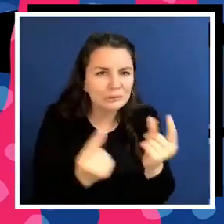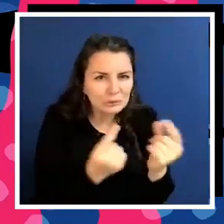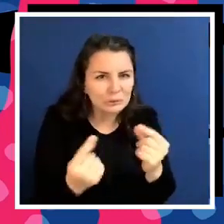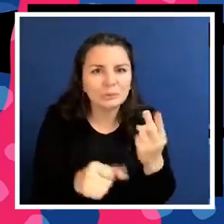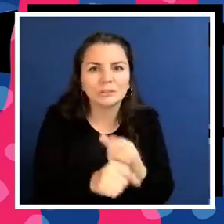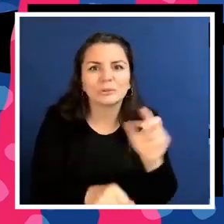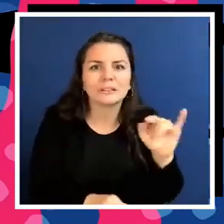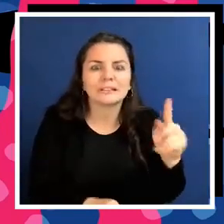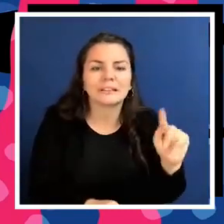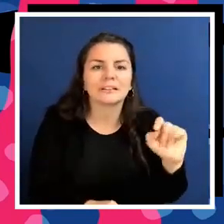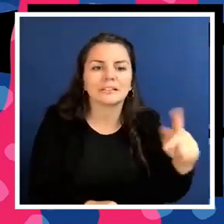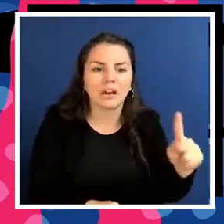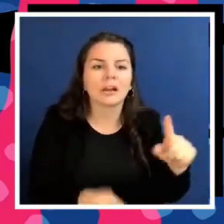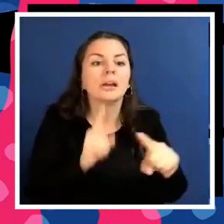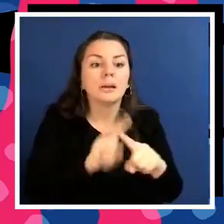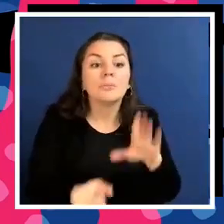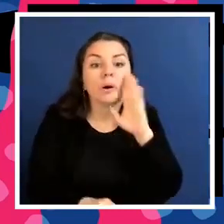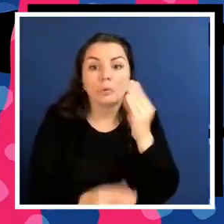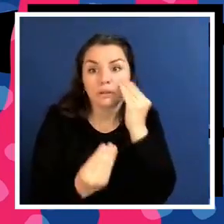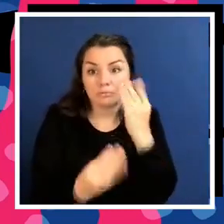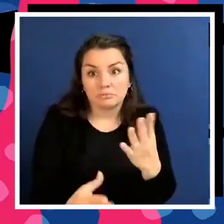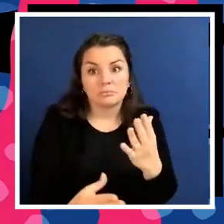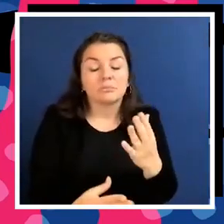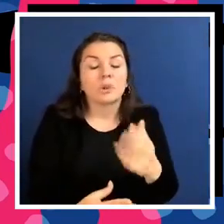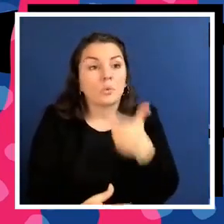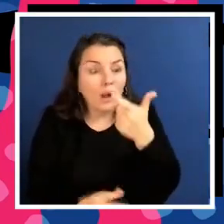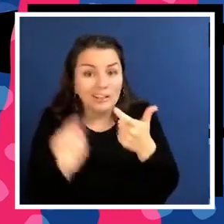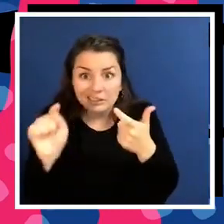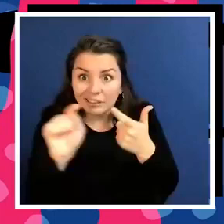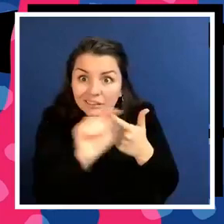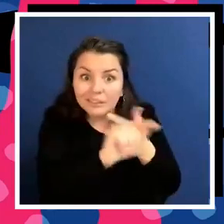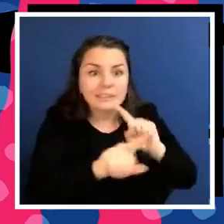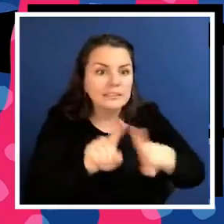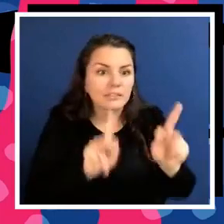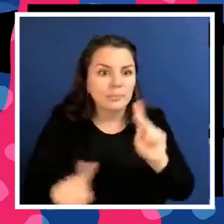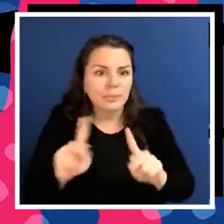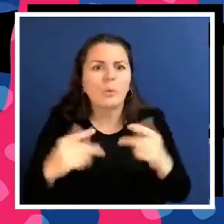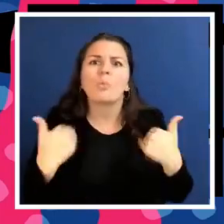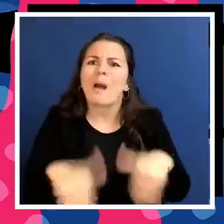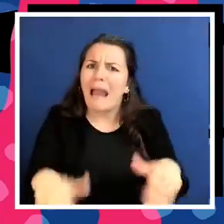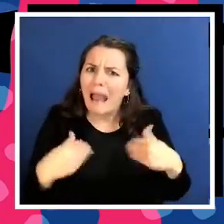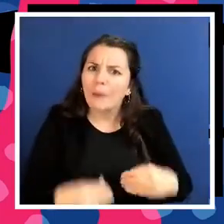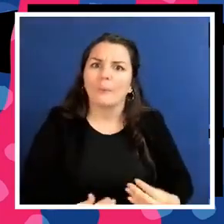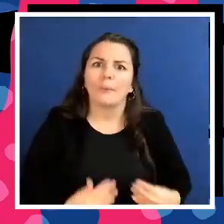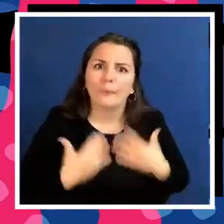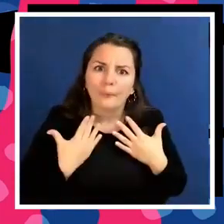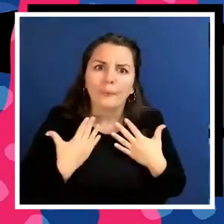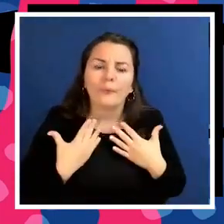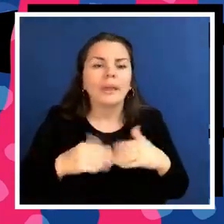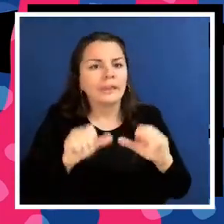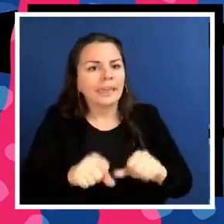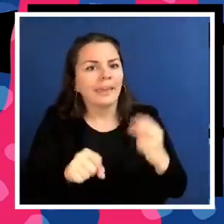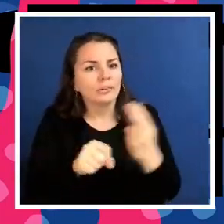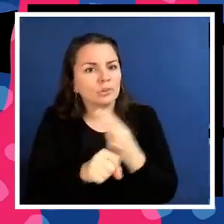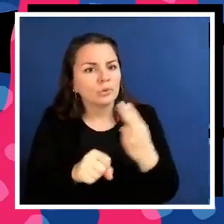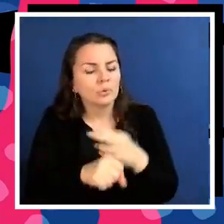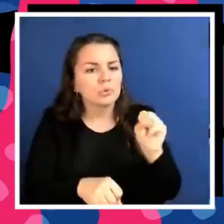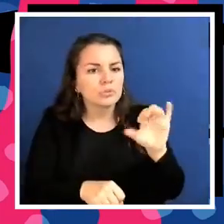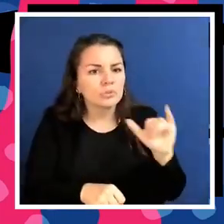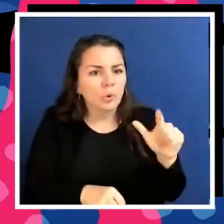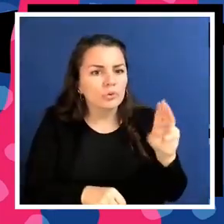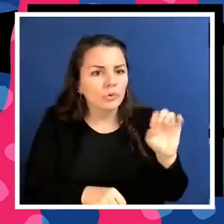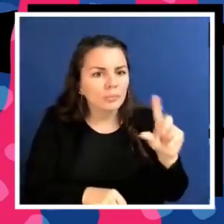SOMETHING LIKE CHOPPING